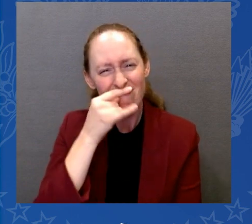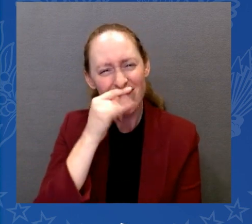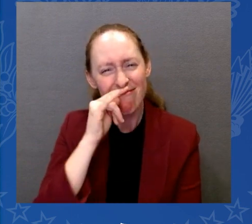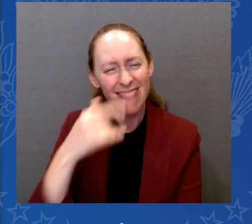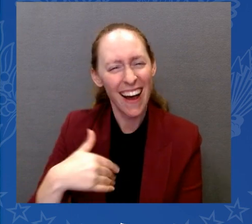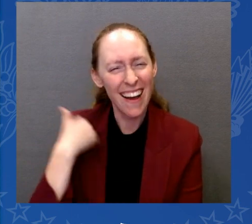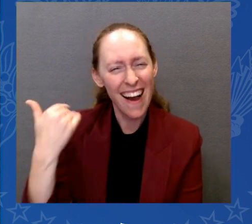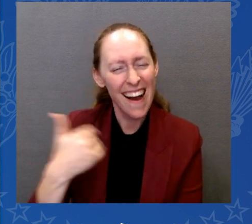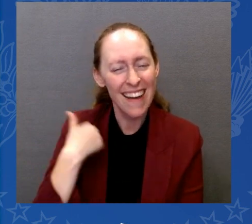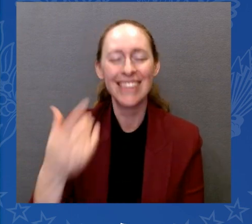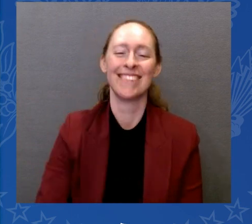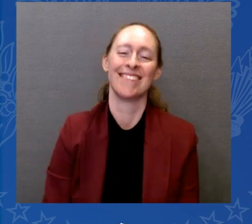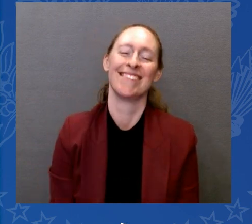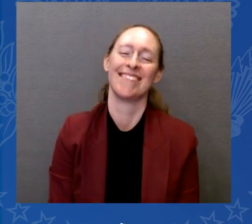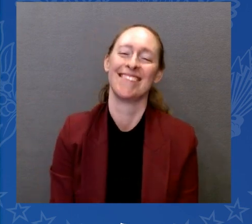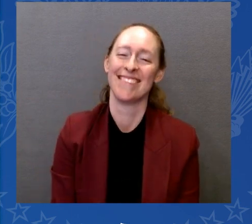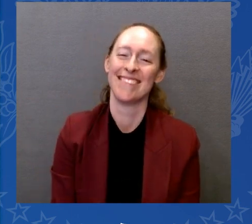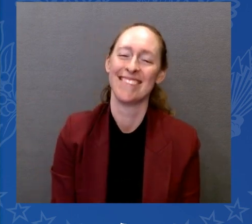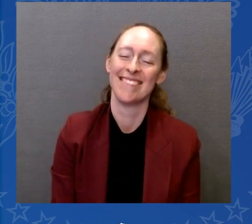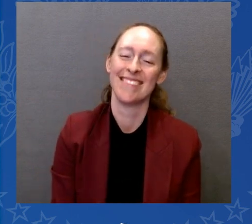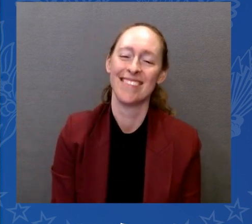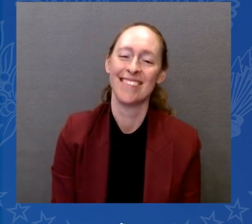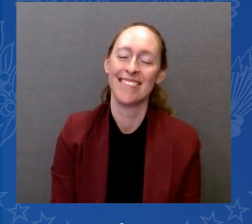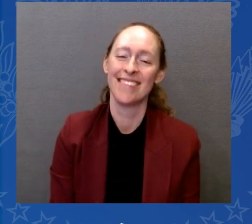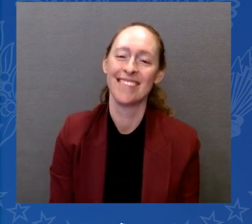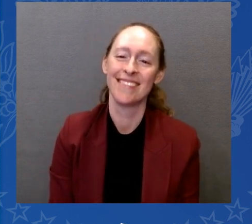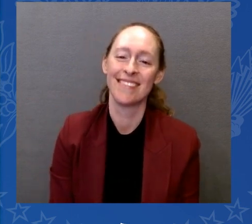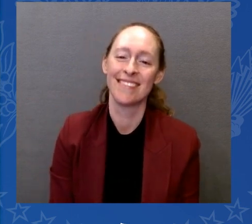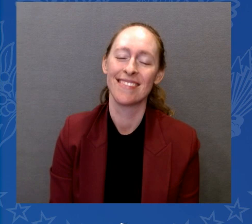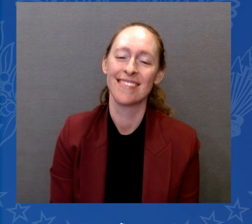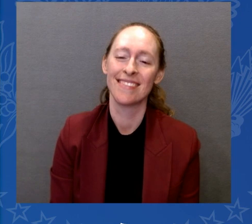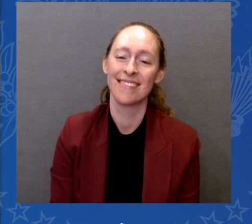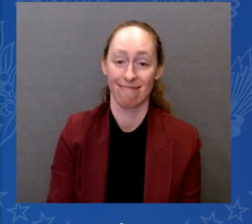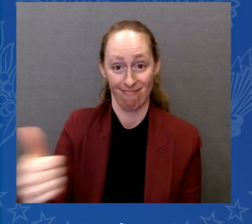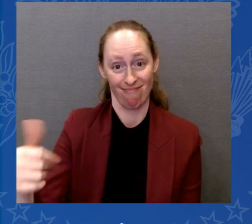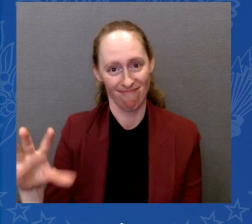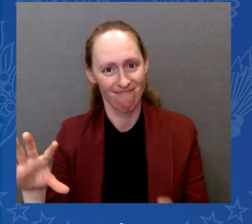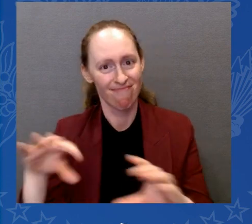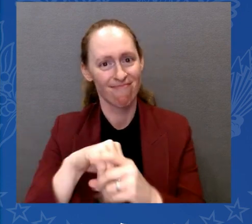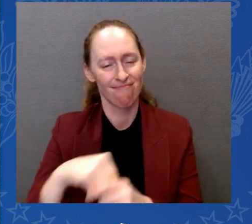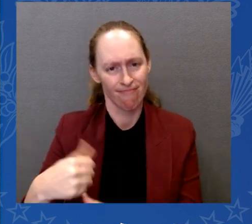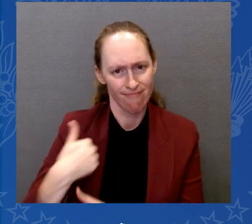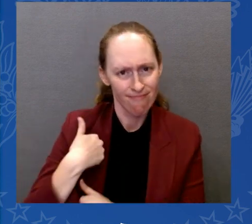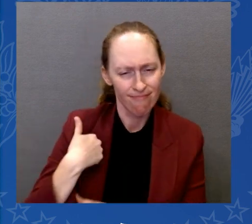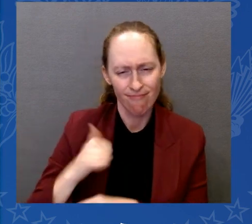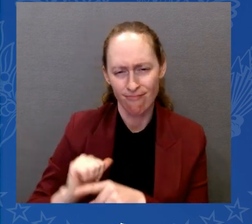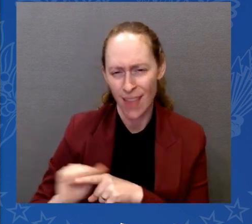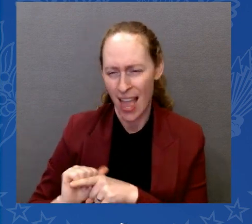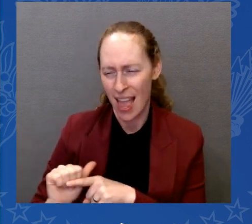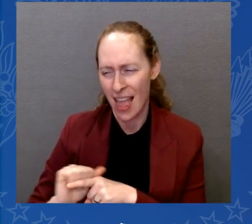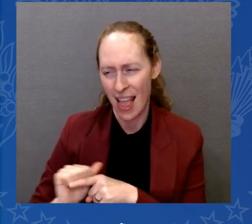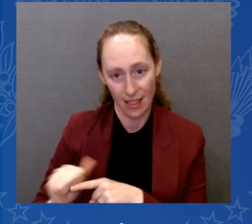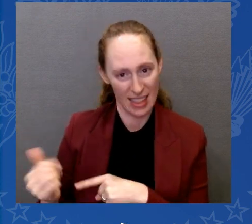Earned two Bronze Stars and -- among many other medals. A war hero who came home to become a teacher and a principal.